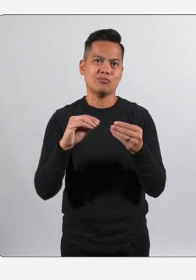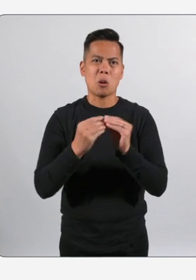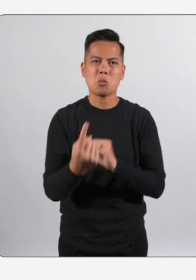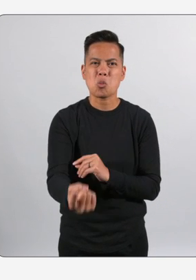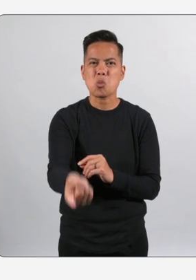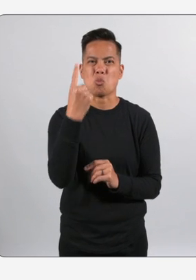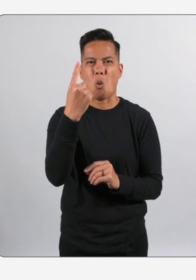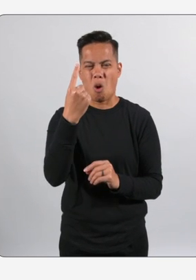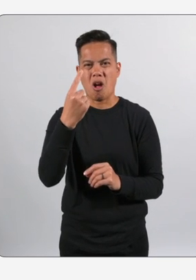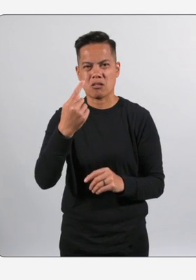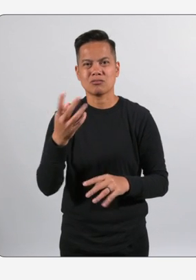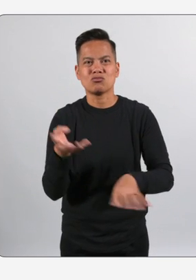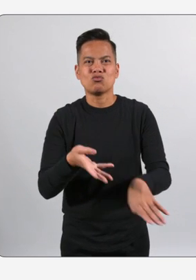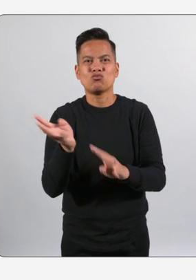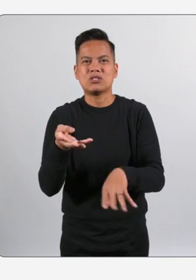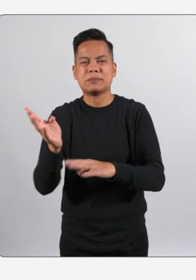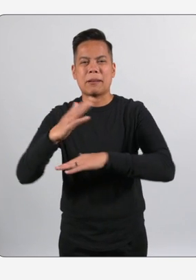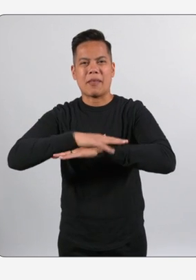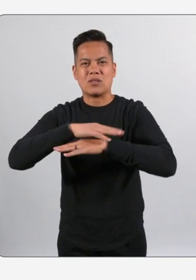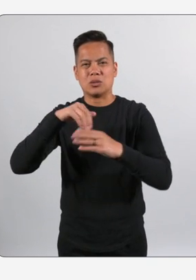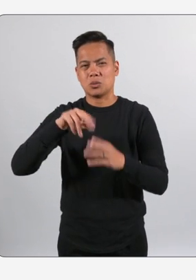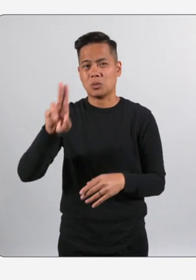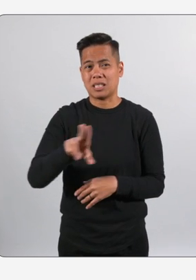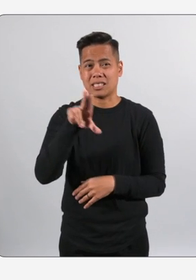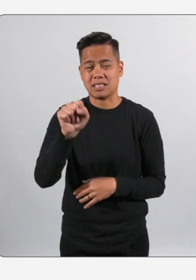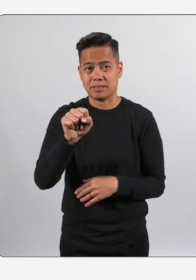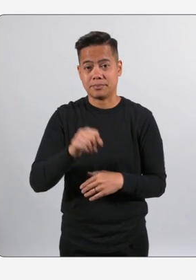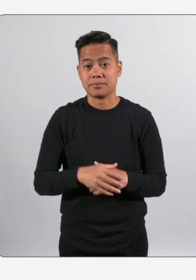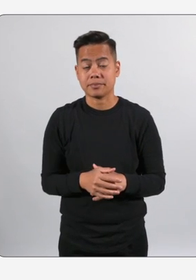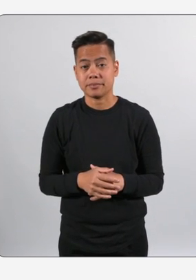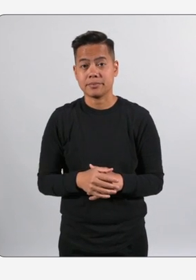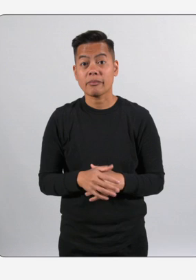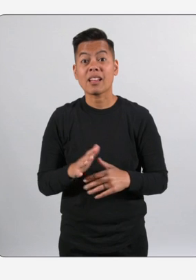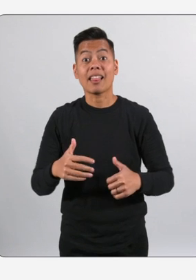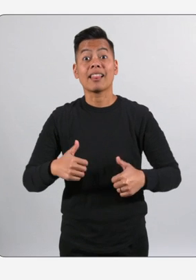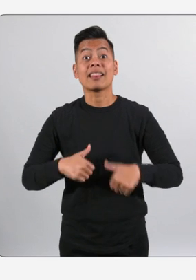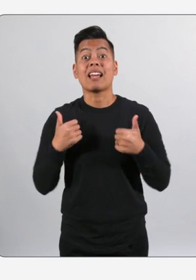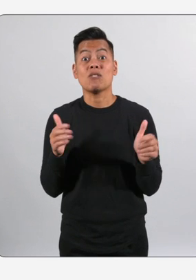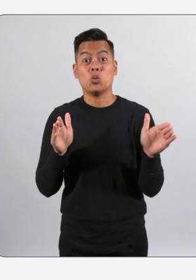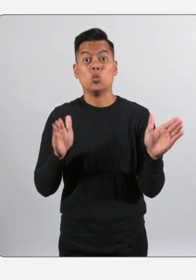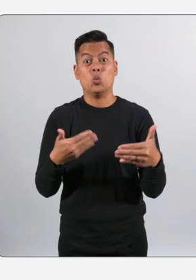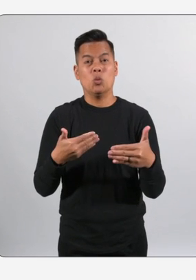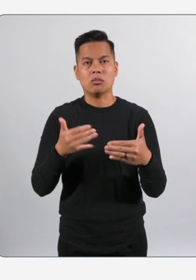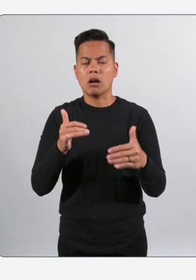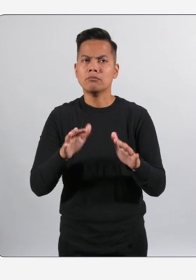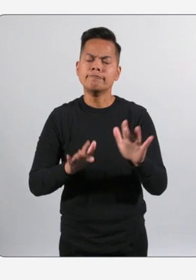in the U.S. And the living room is our fastest growing platform around the world.